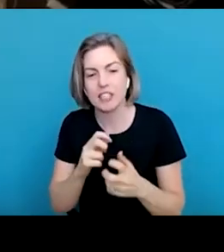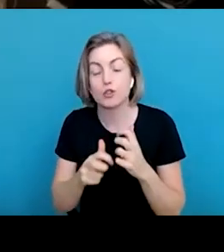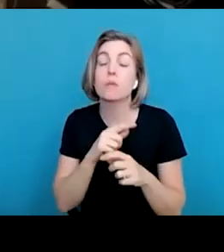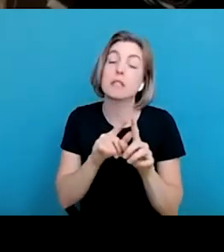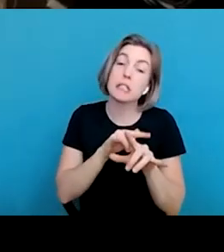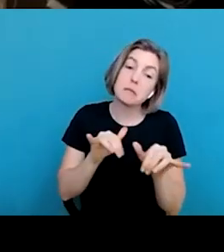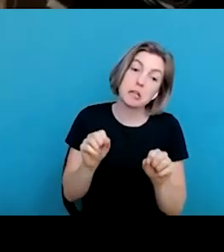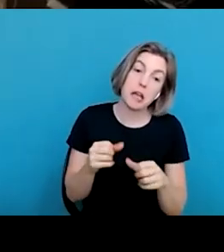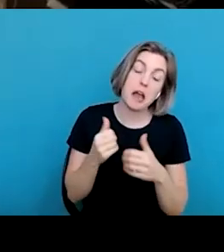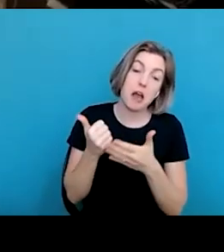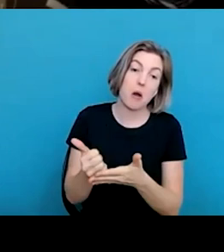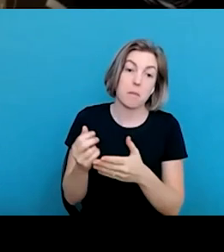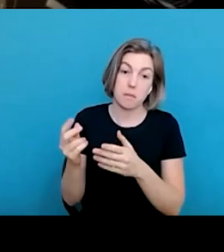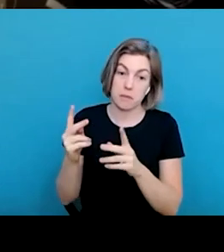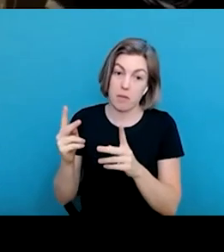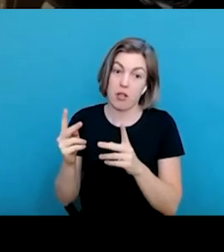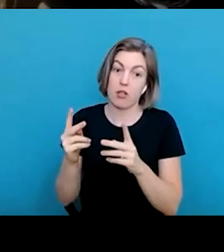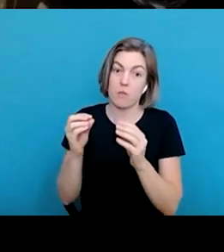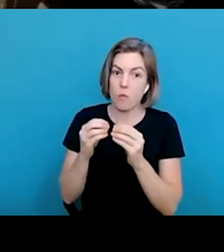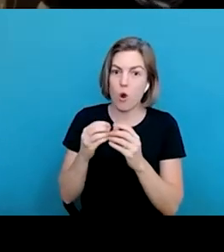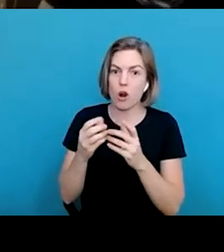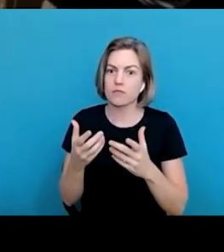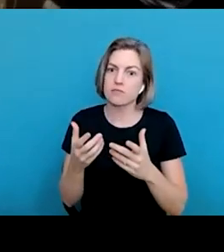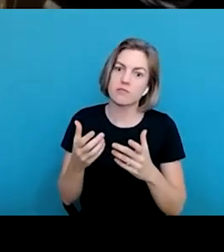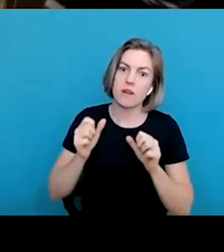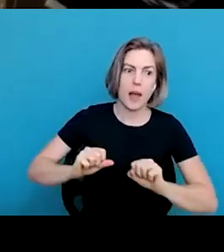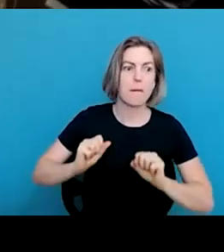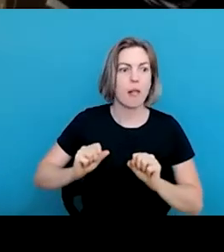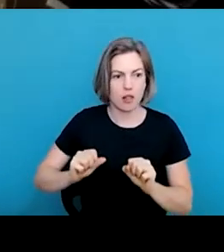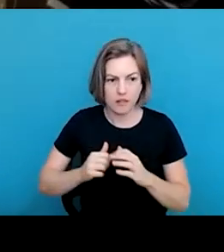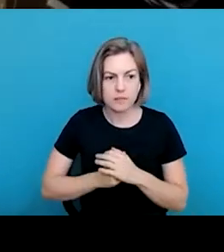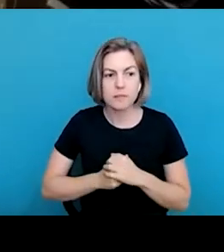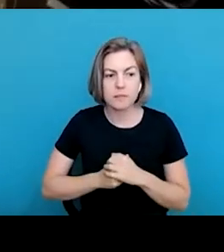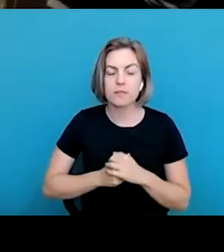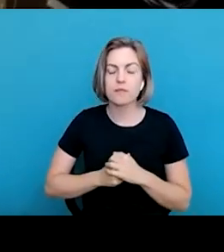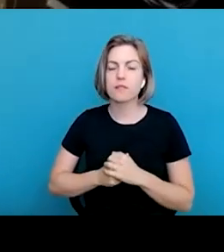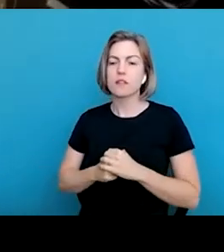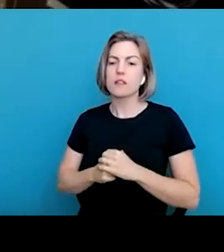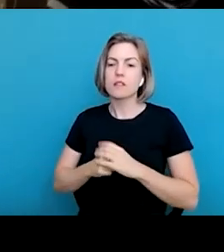enhance peoples' abilities in different ways. For example some of my research focuses on